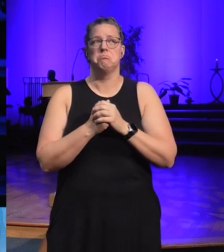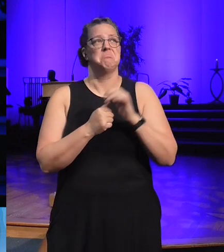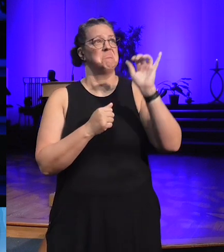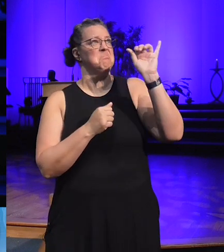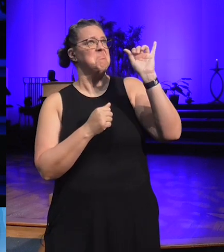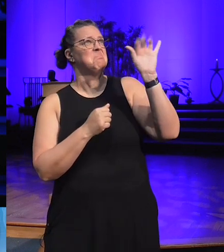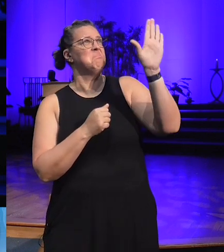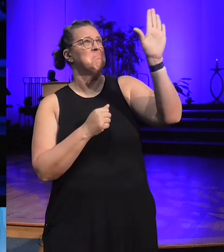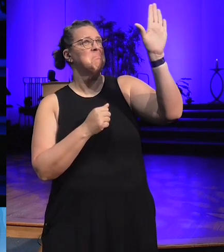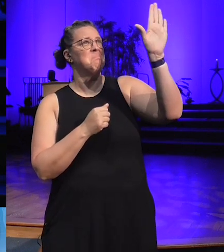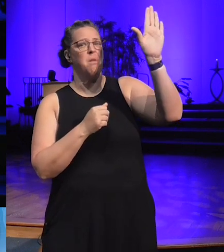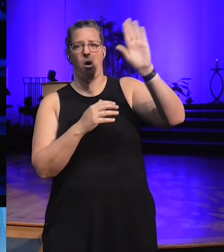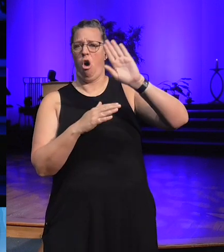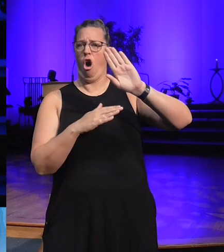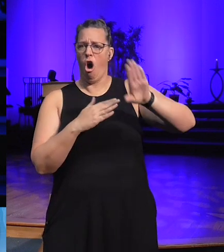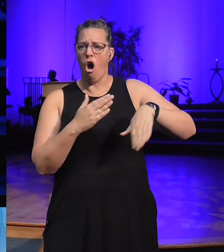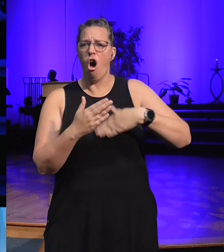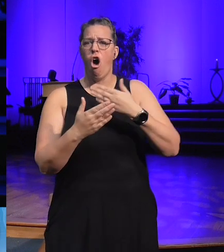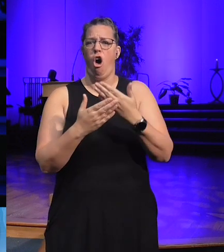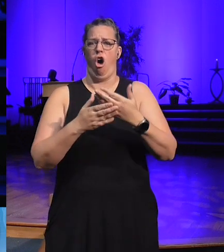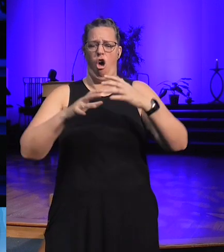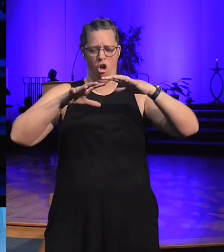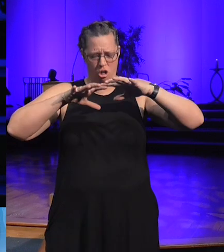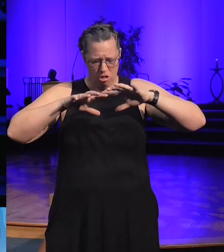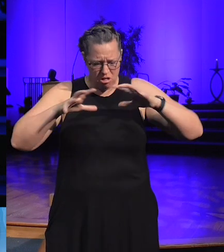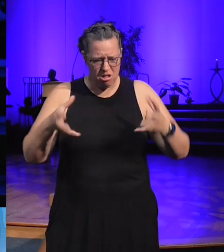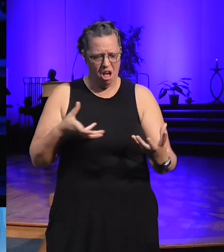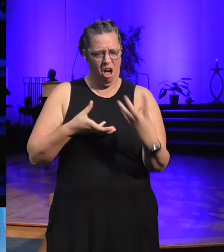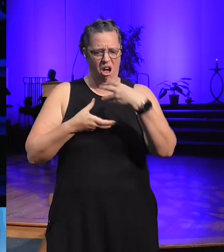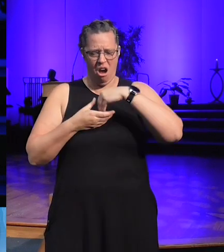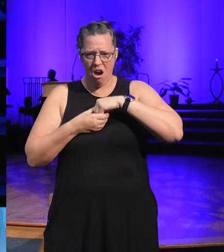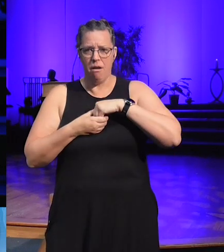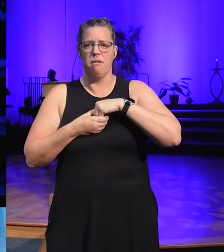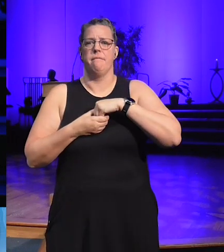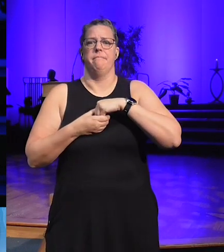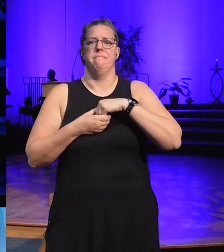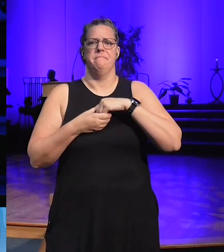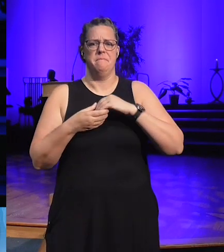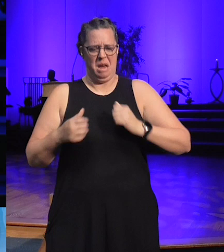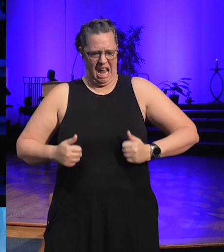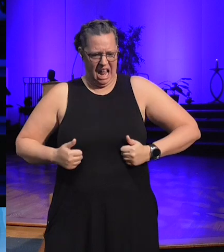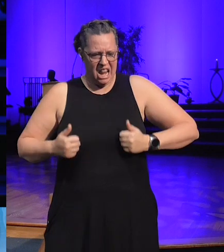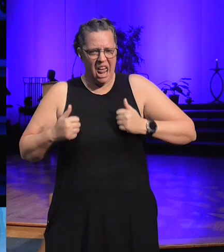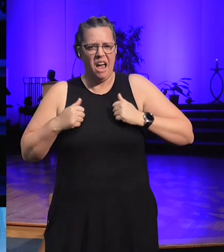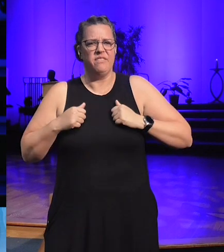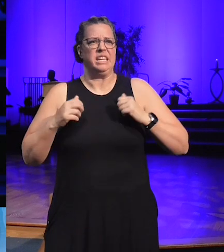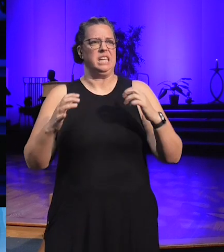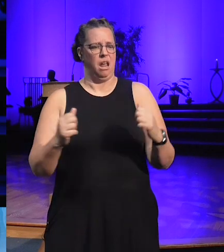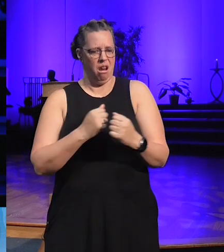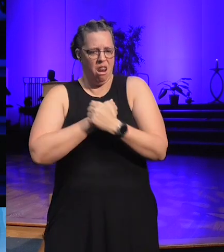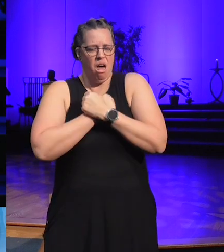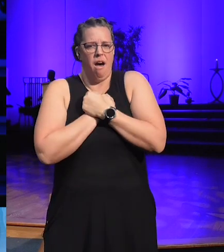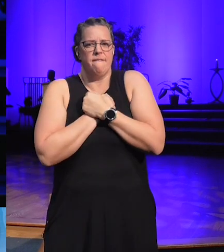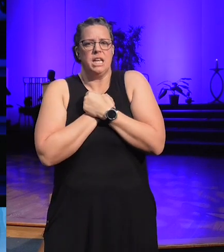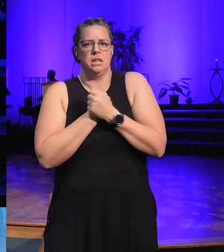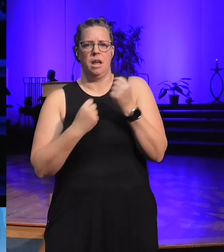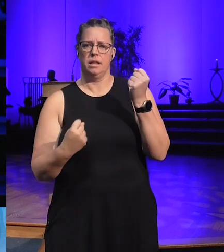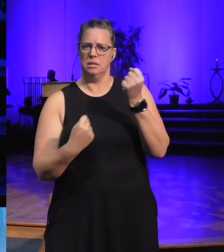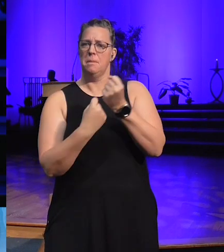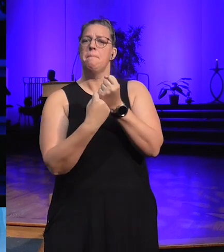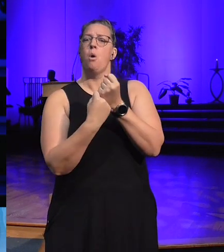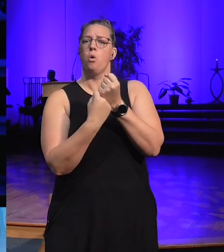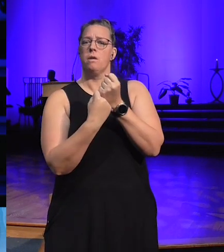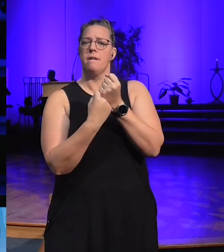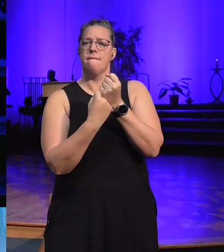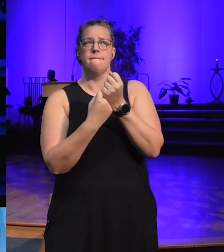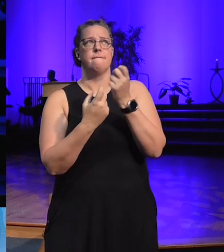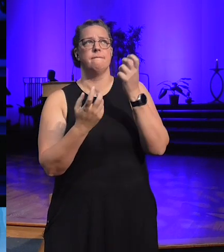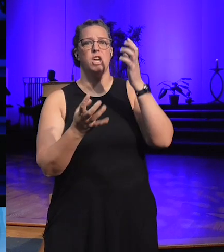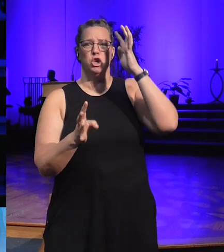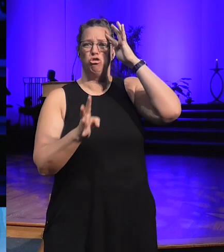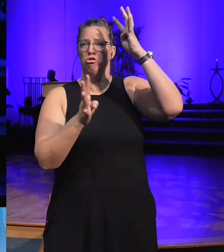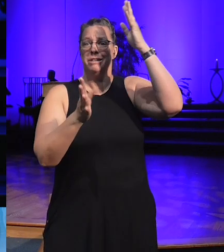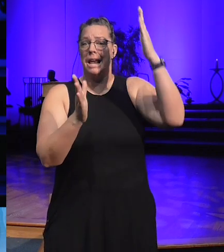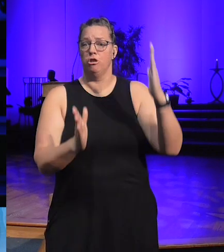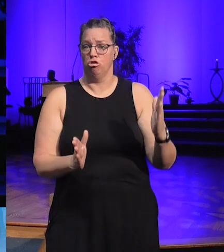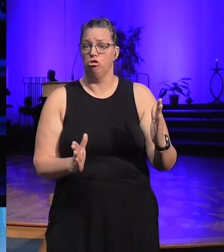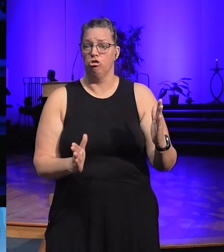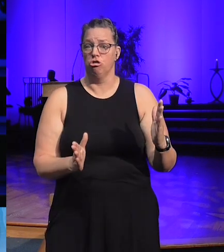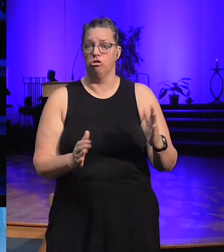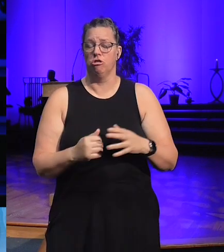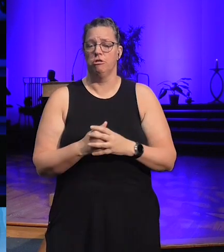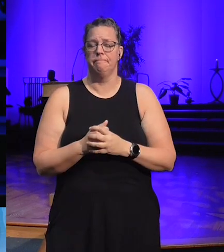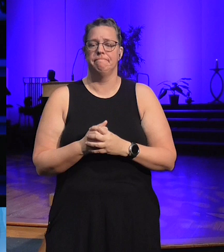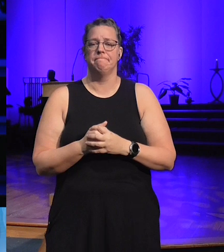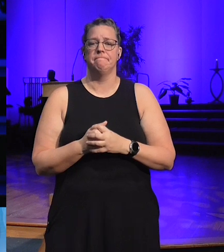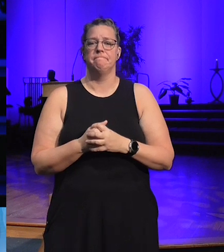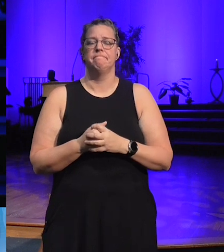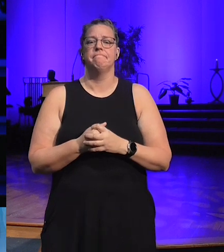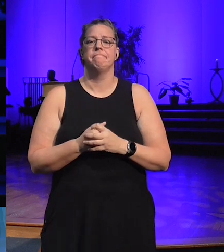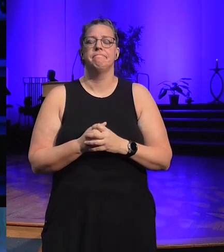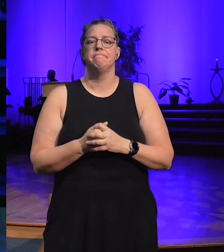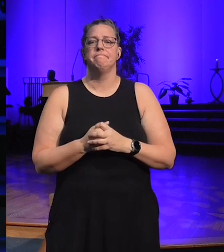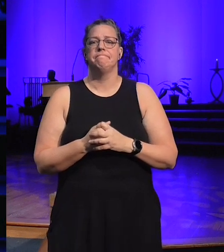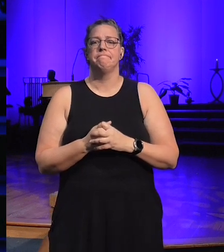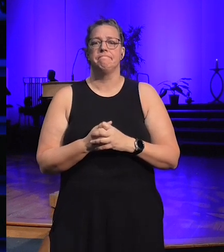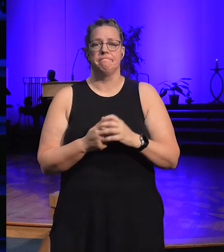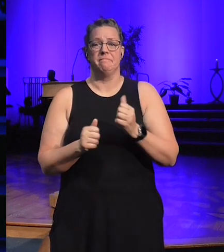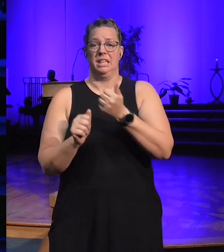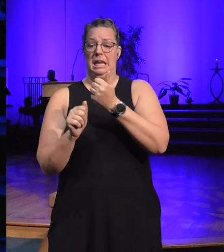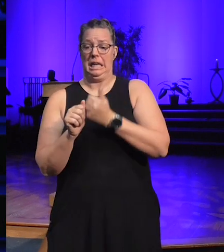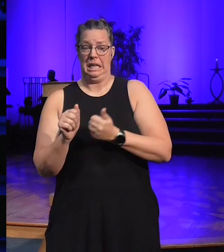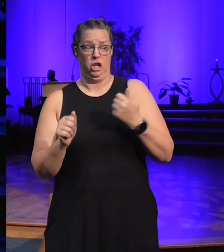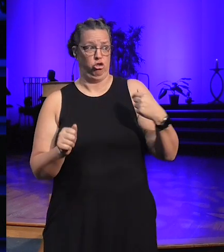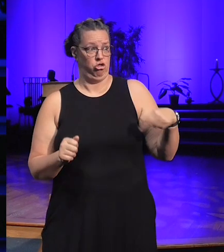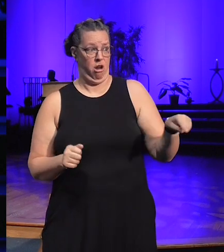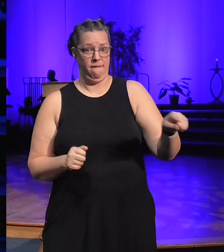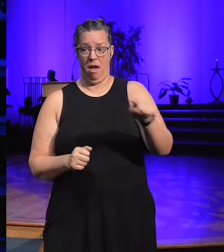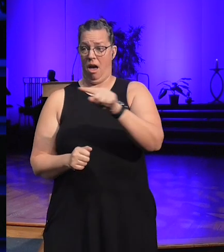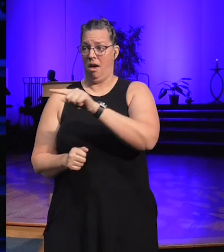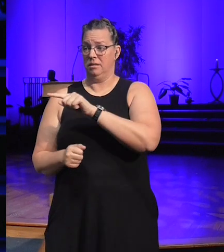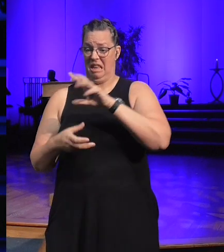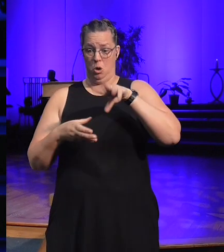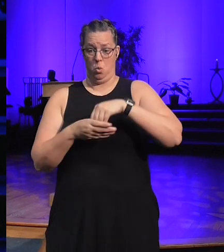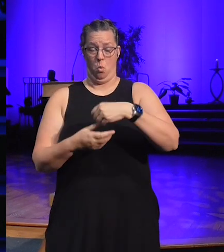encompassing ever enlivening loving supportive creator of all that each of us including myself